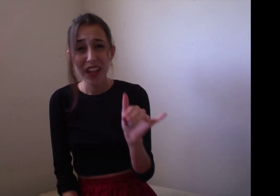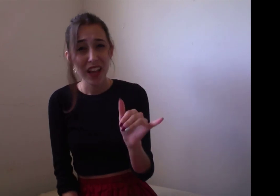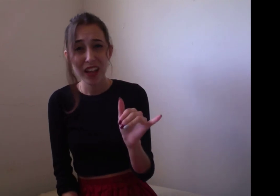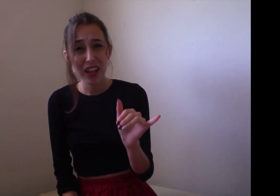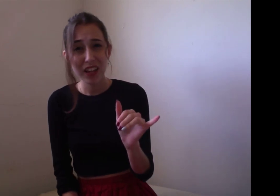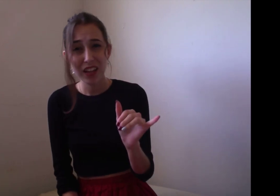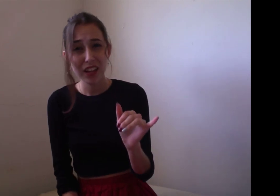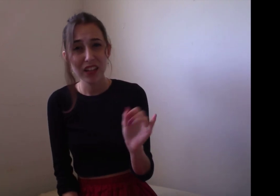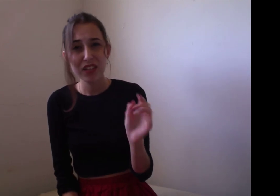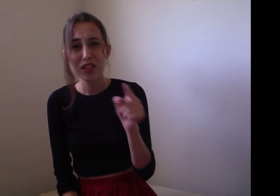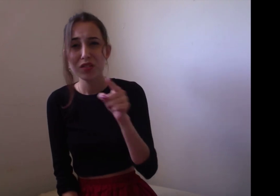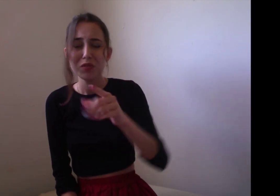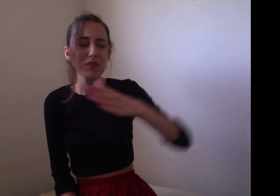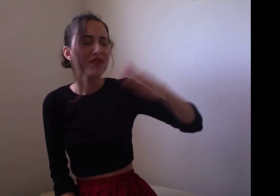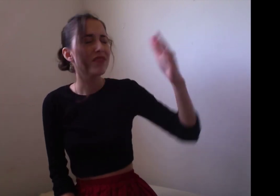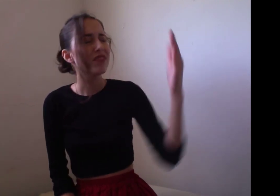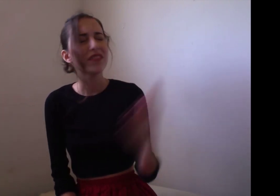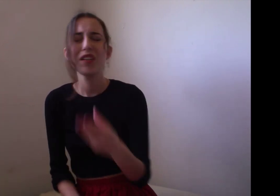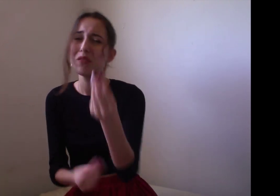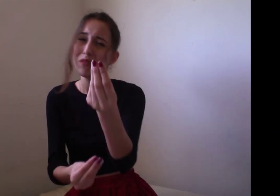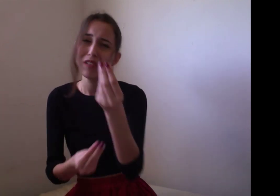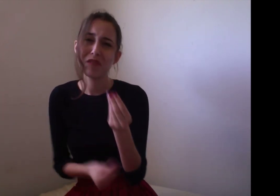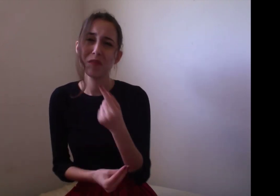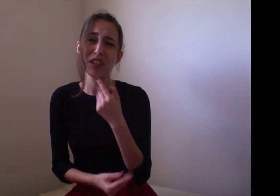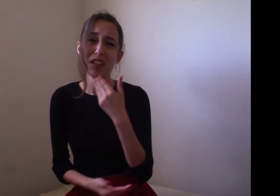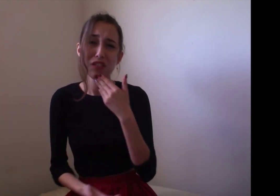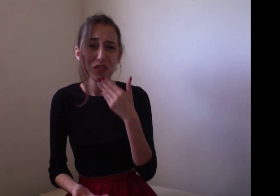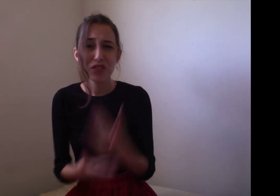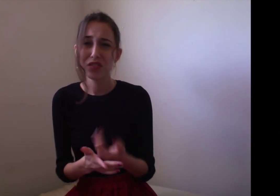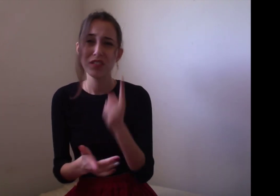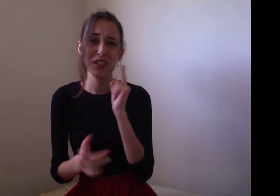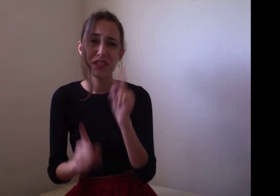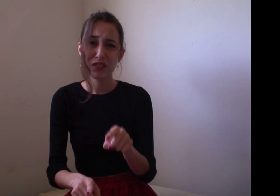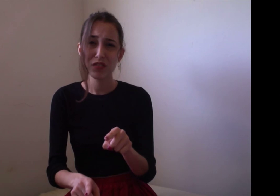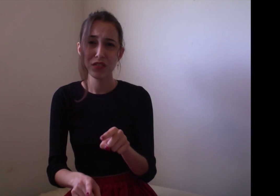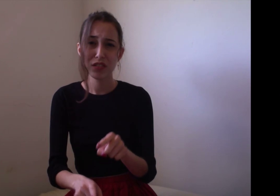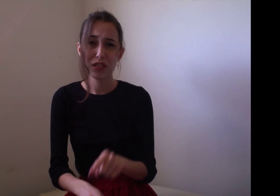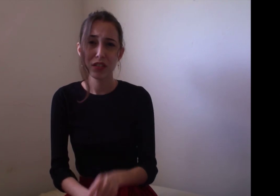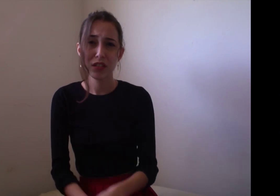That’s what you’ll never have a good answer for